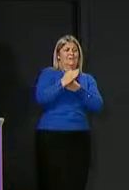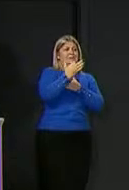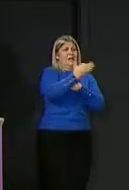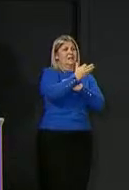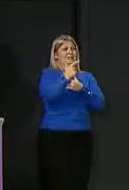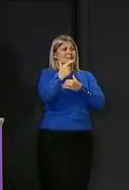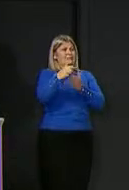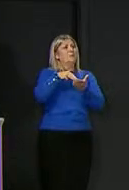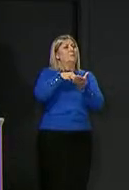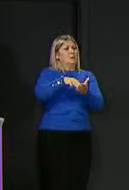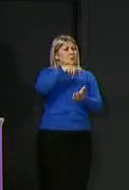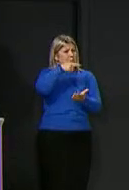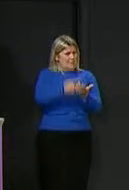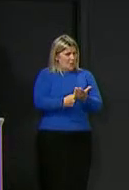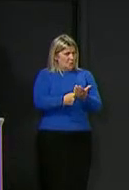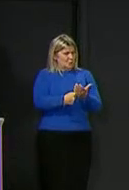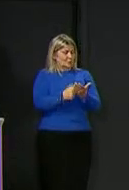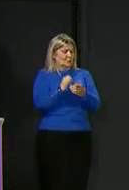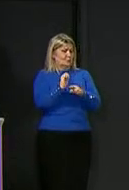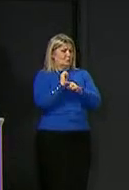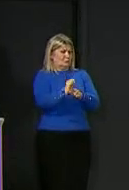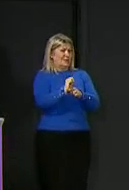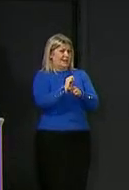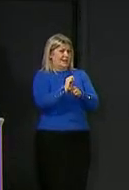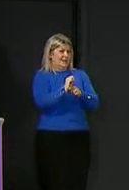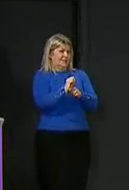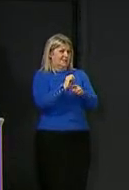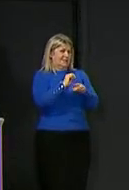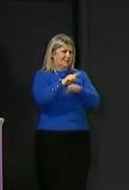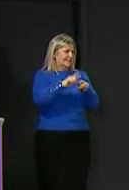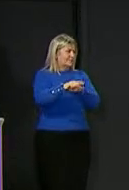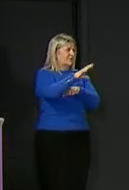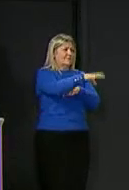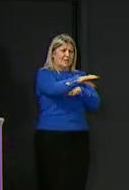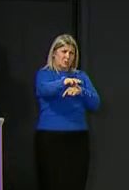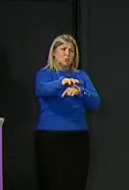from the impact of COVID and haven't spent at least £10 million of that. I just wondered what